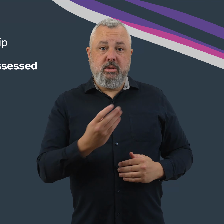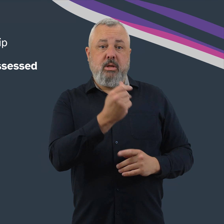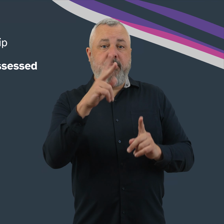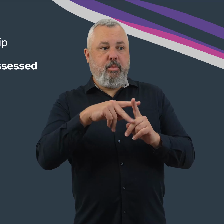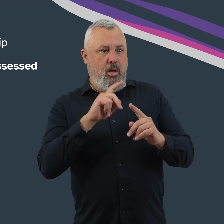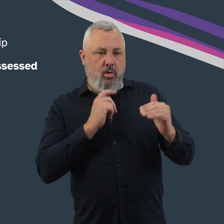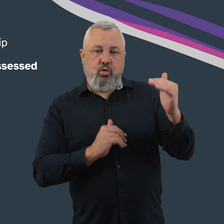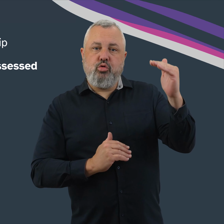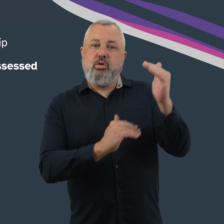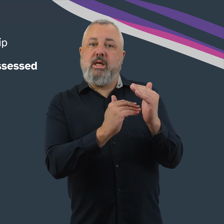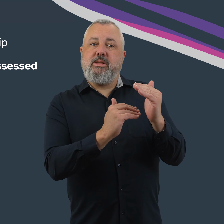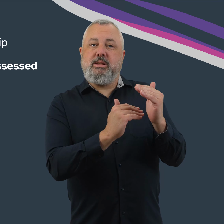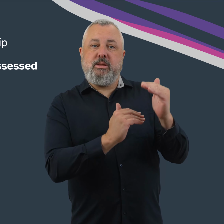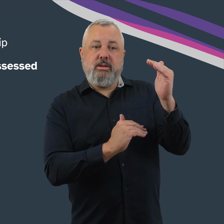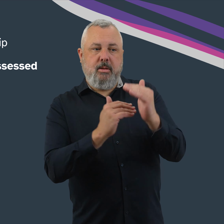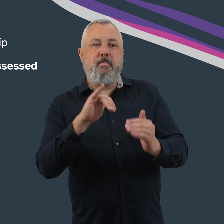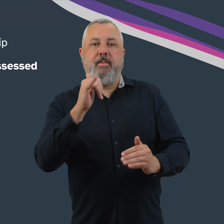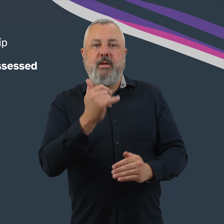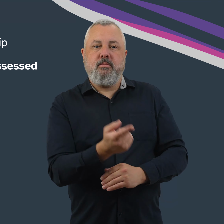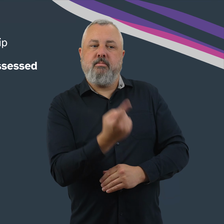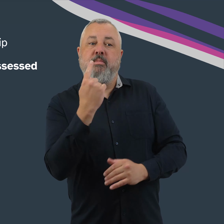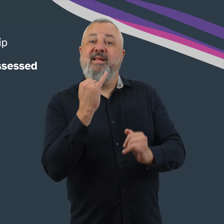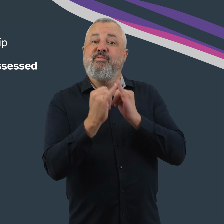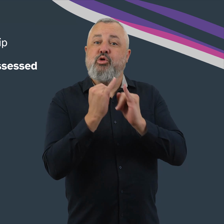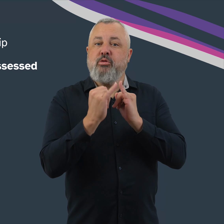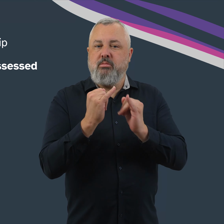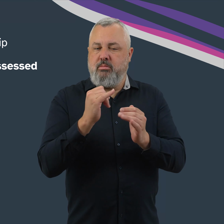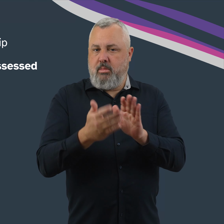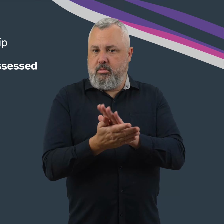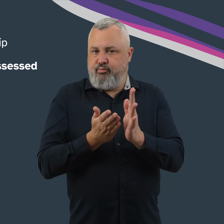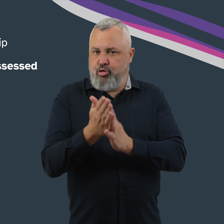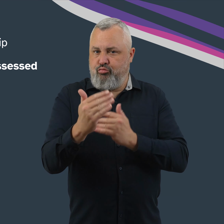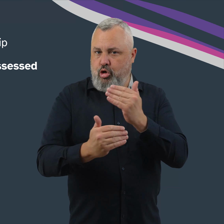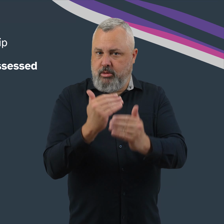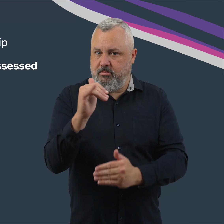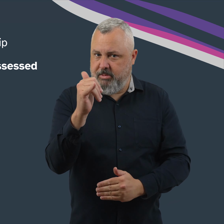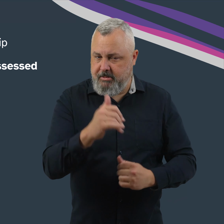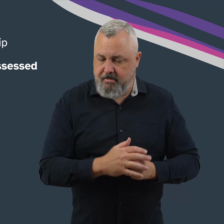Short-listed applicants may be invited to an interview as part of the process.